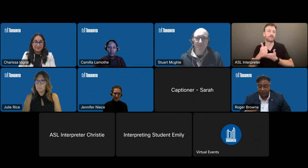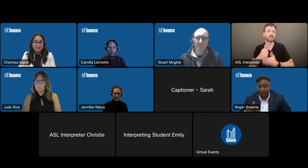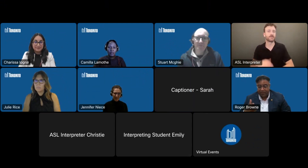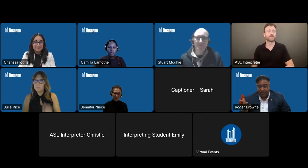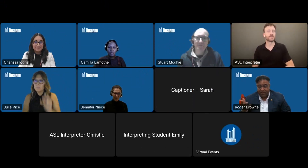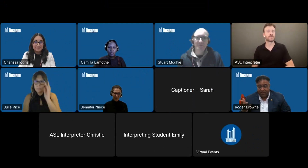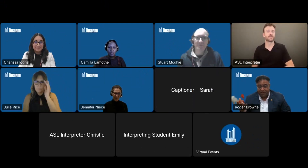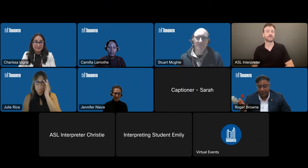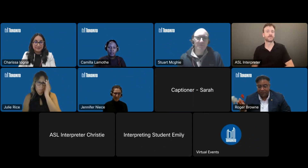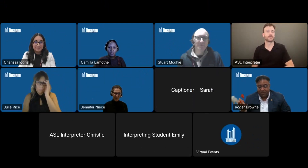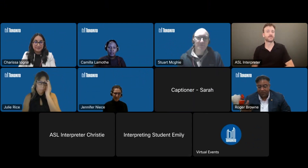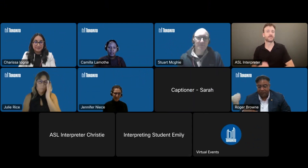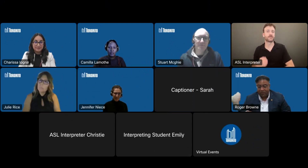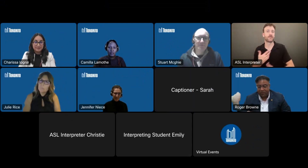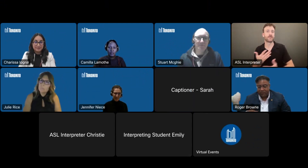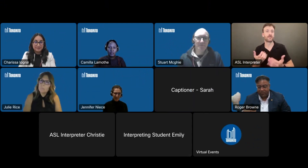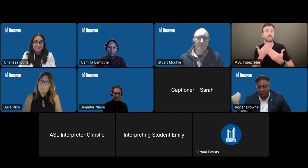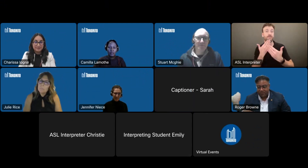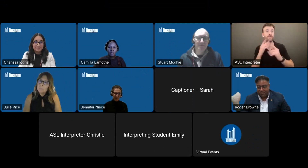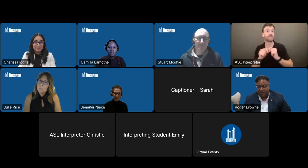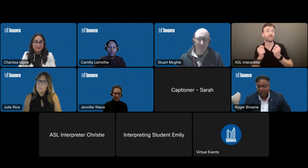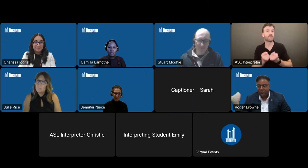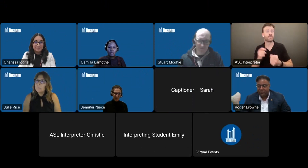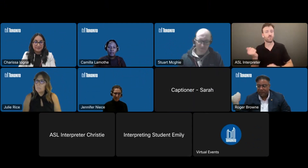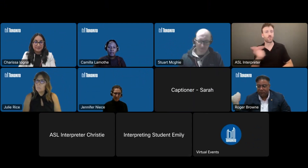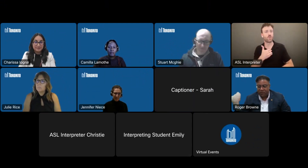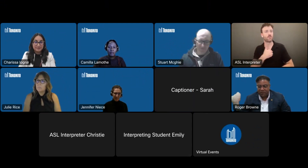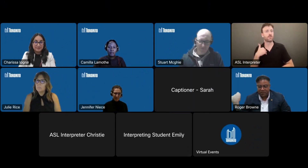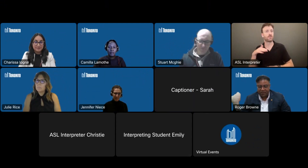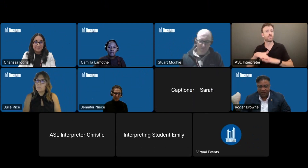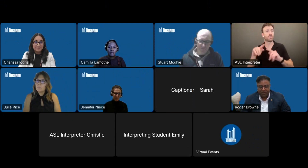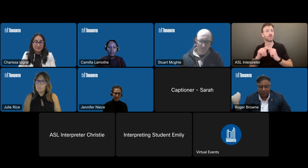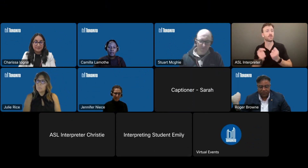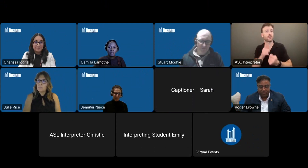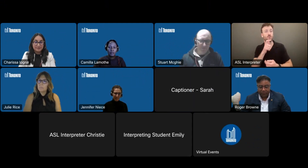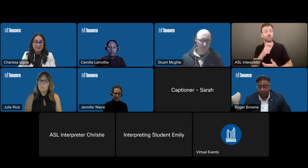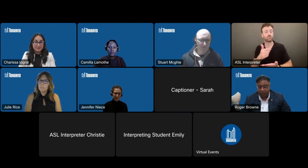I want to thank the team, all the members on the team who helped us in terms of all